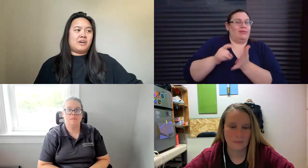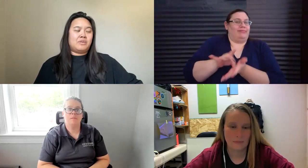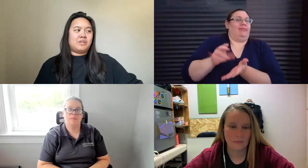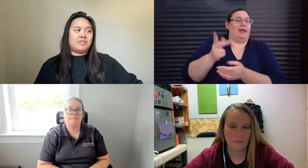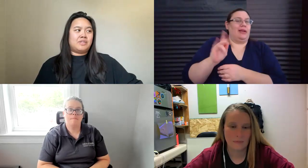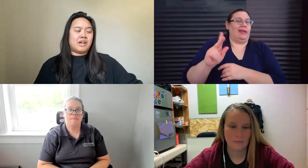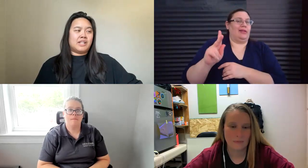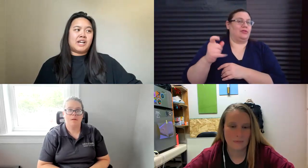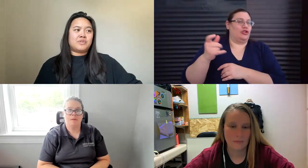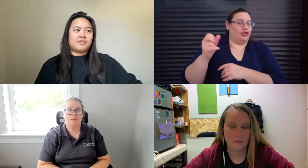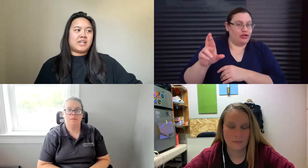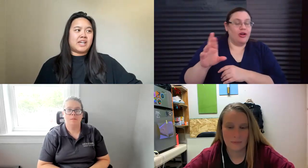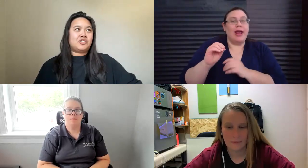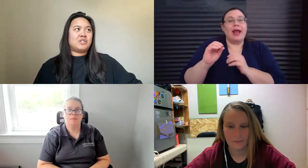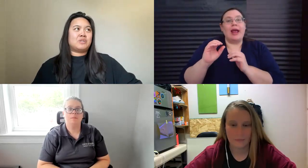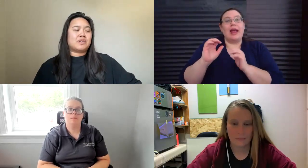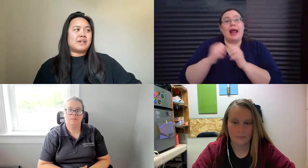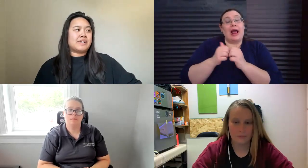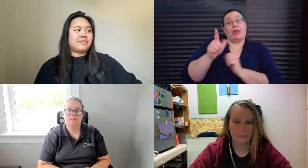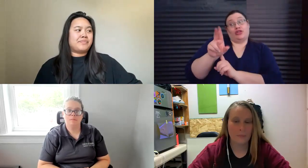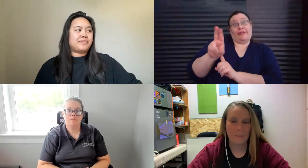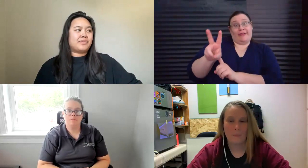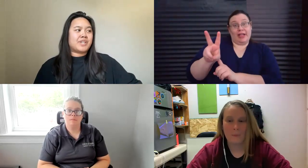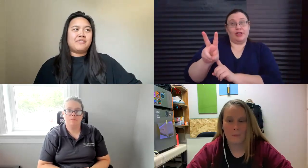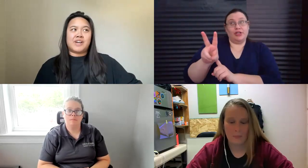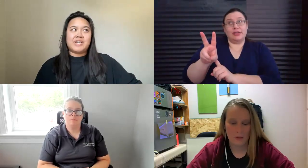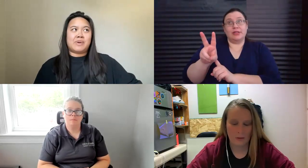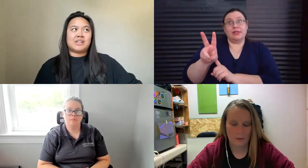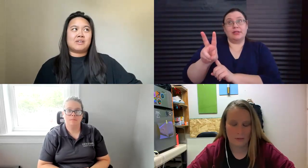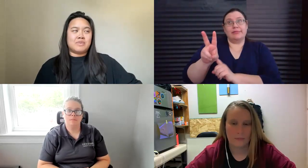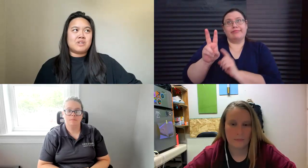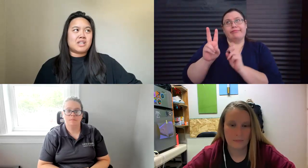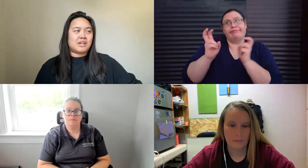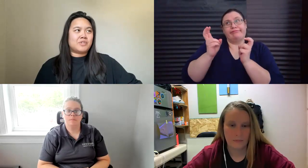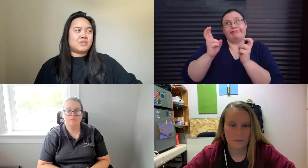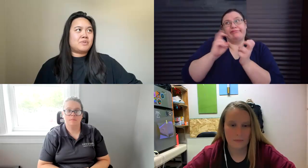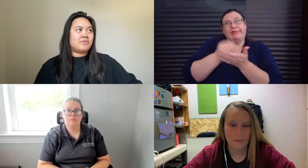Lost River Vacations was kind of funded by the community which is beautiful.